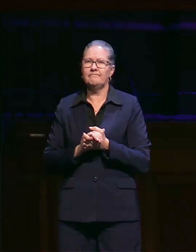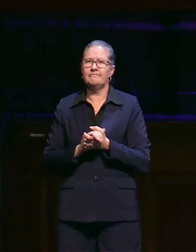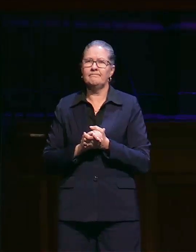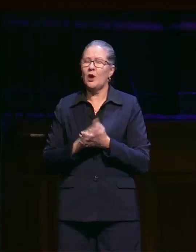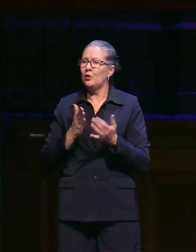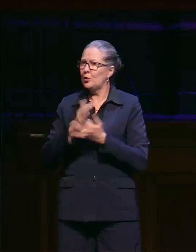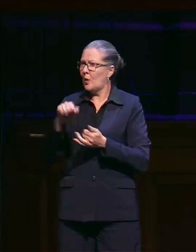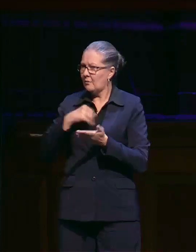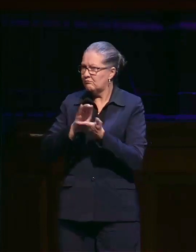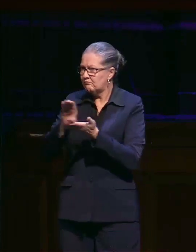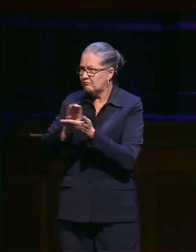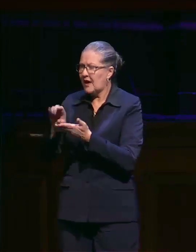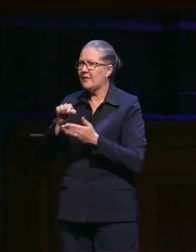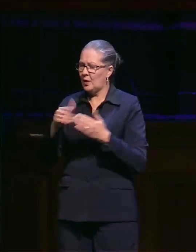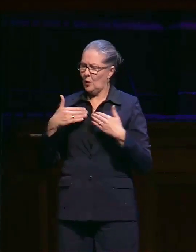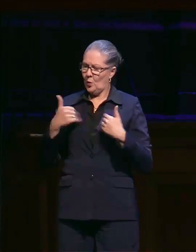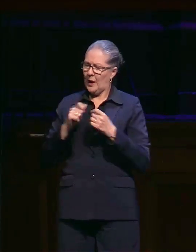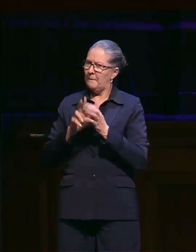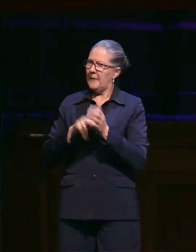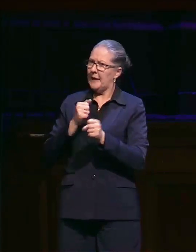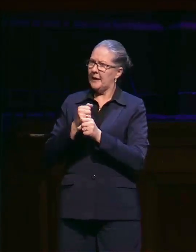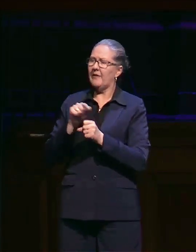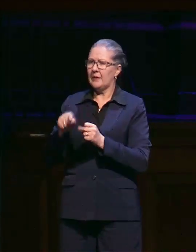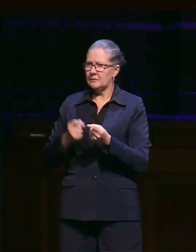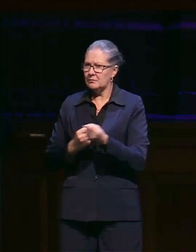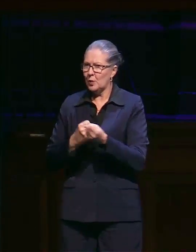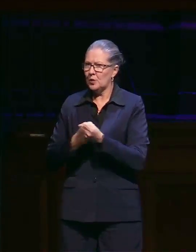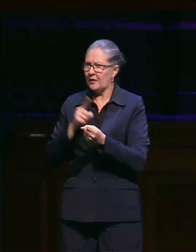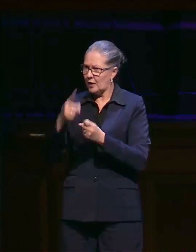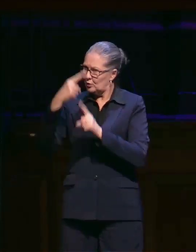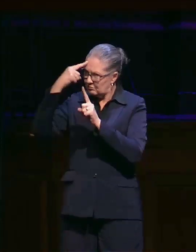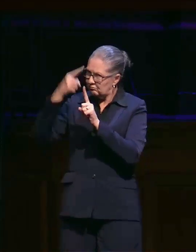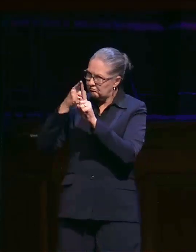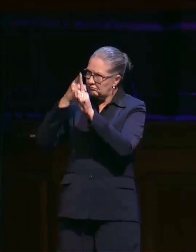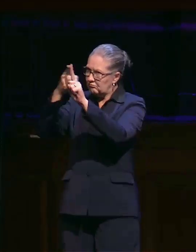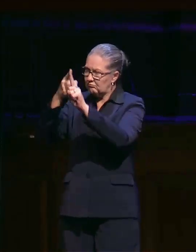well-being approach that supported those initiatives and those outcomes